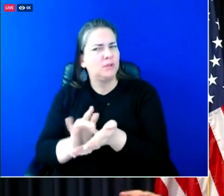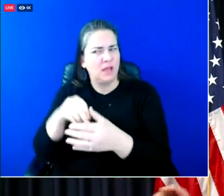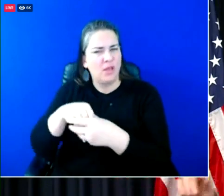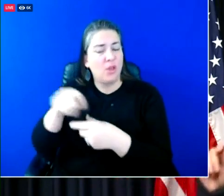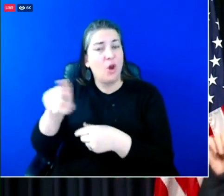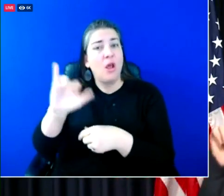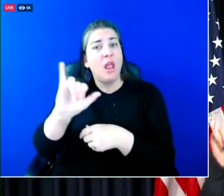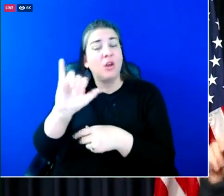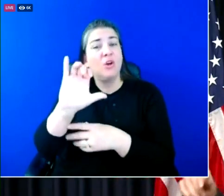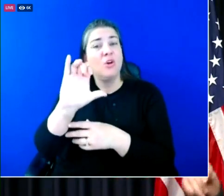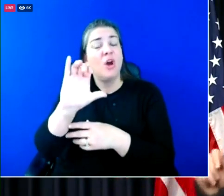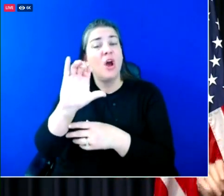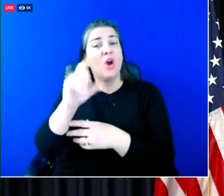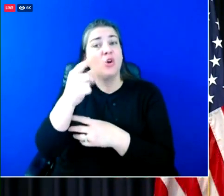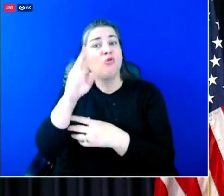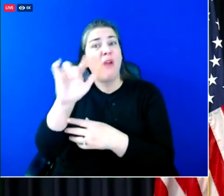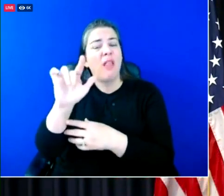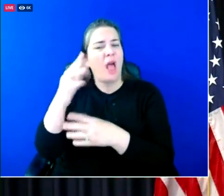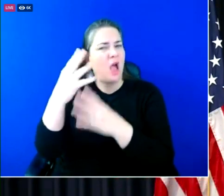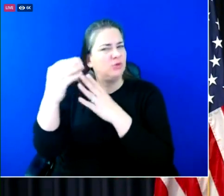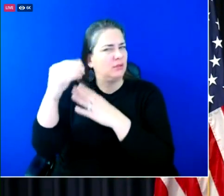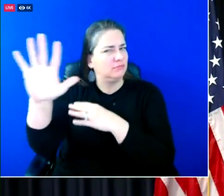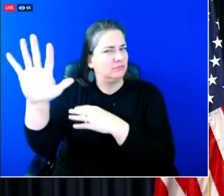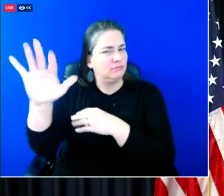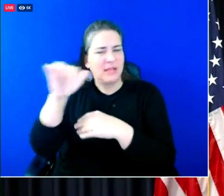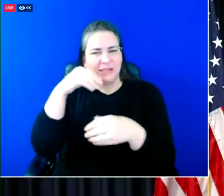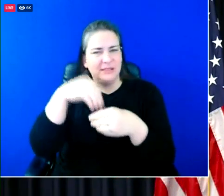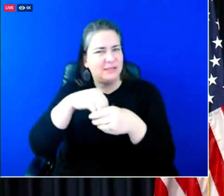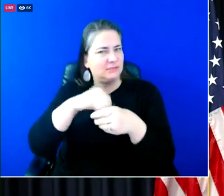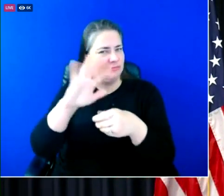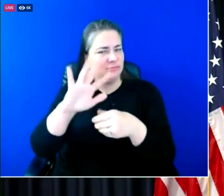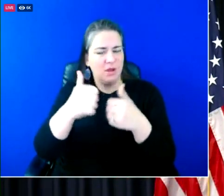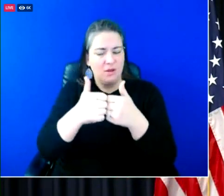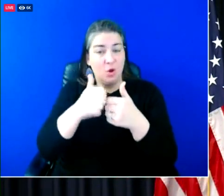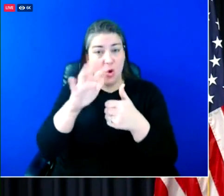used outdoors, and they need to be at least 20 ft away from your windows. We